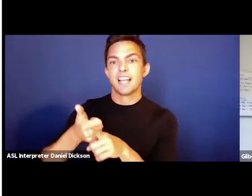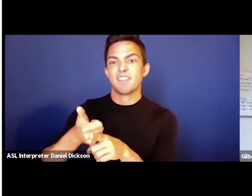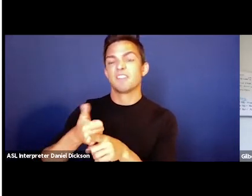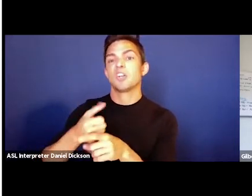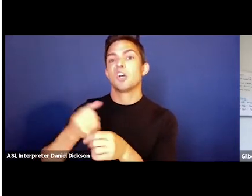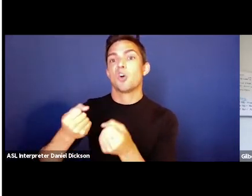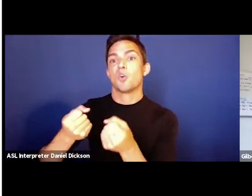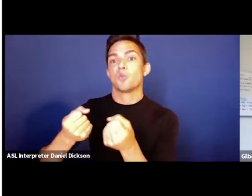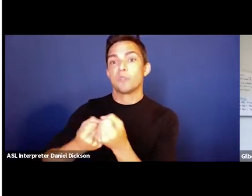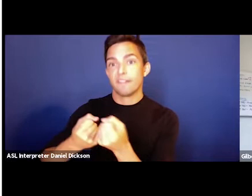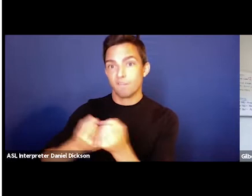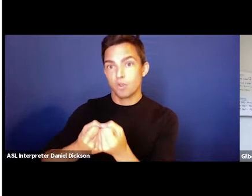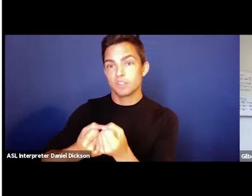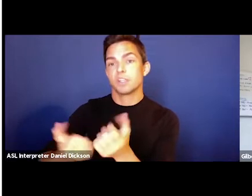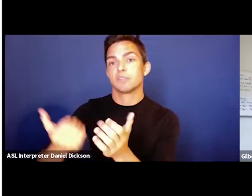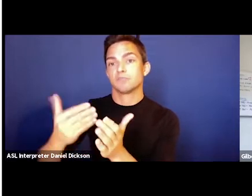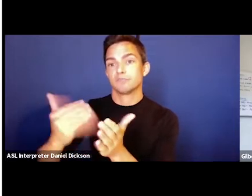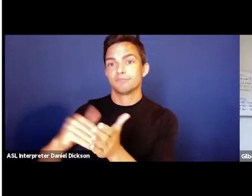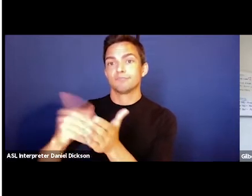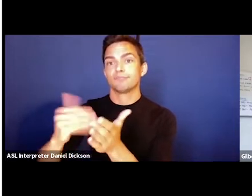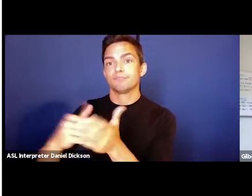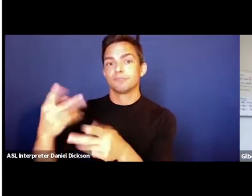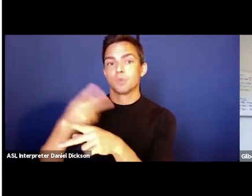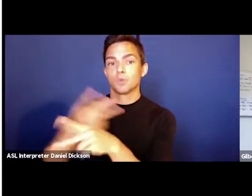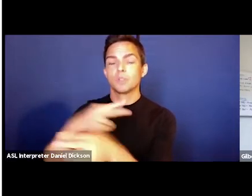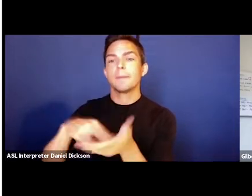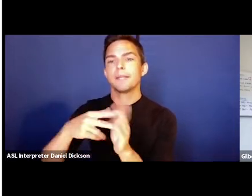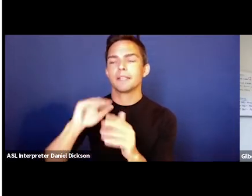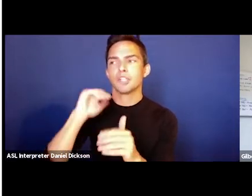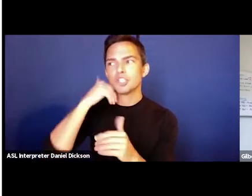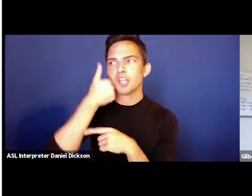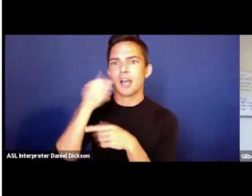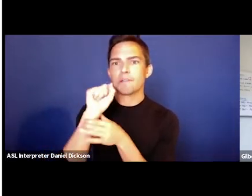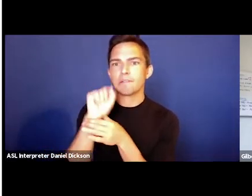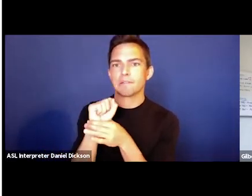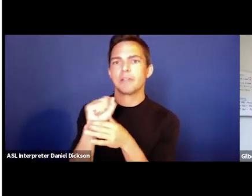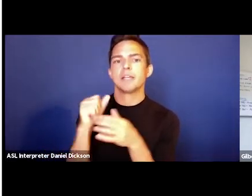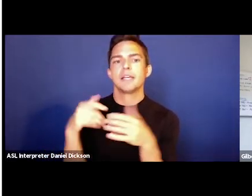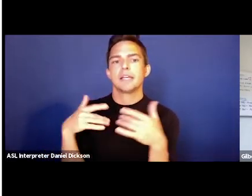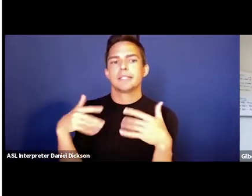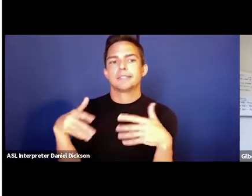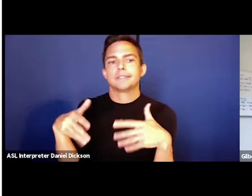So things such as feeling shy or anxious leads one to withdraw